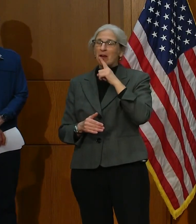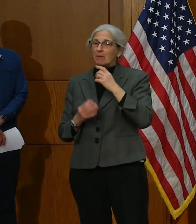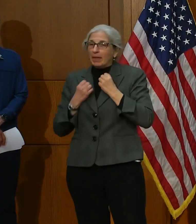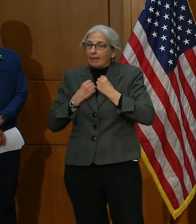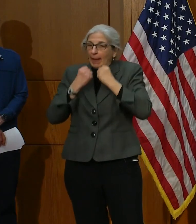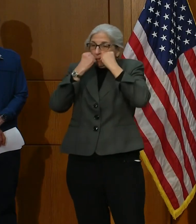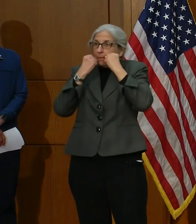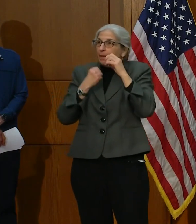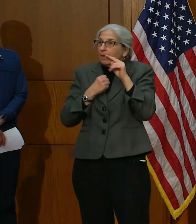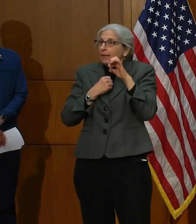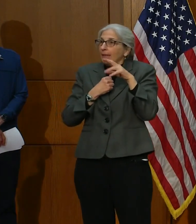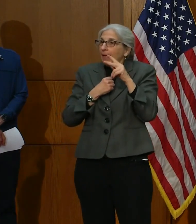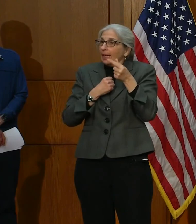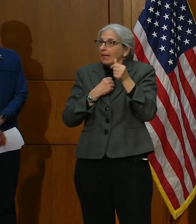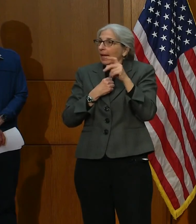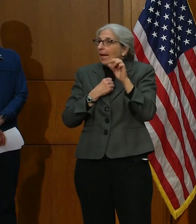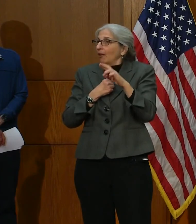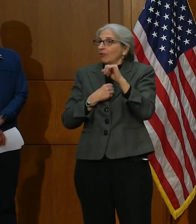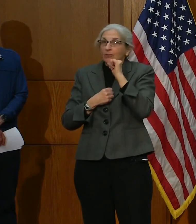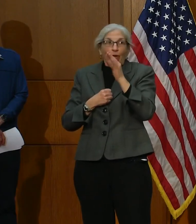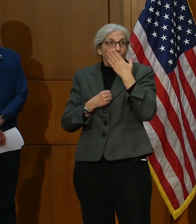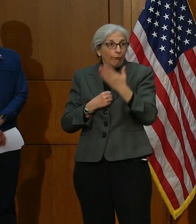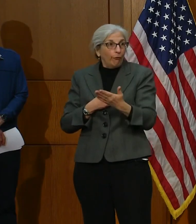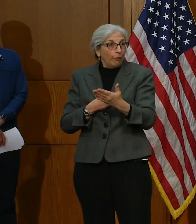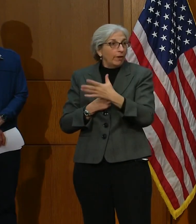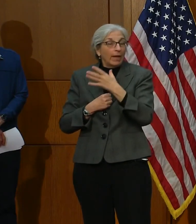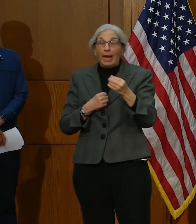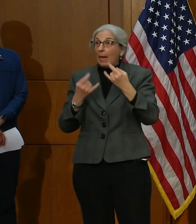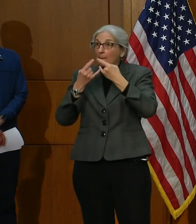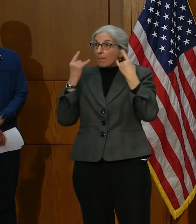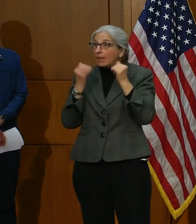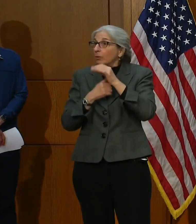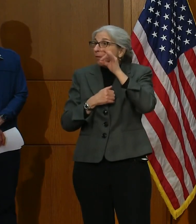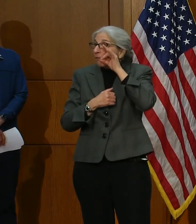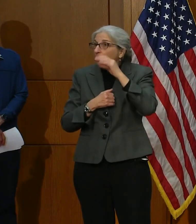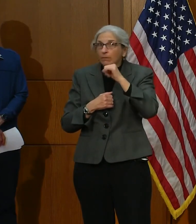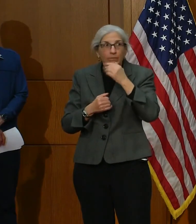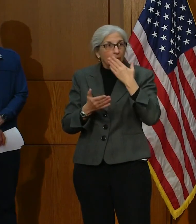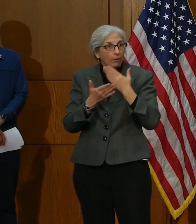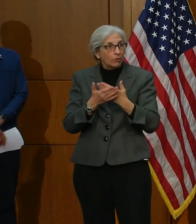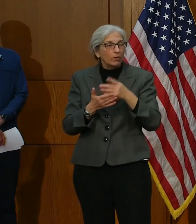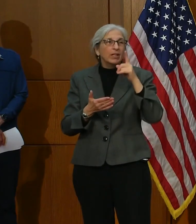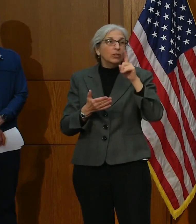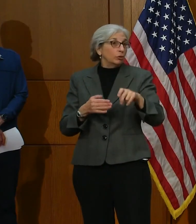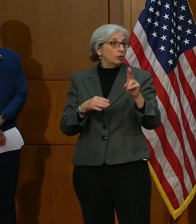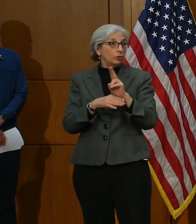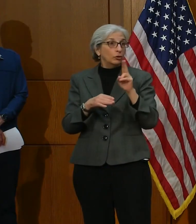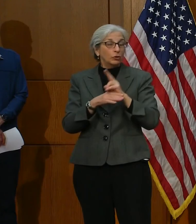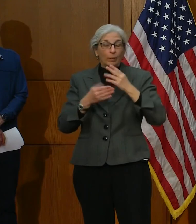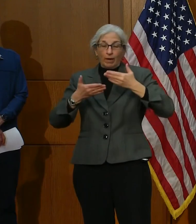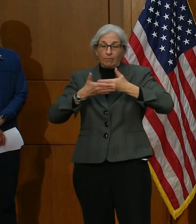TOWARDS IT AND HELP PEOPLE RECOGNIZE THAT YOU KNOW, SINGLE LAYER NECK. GAITER IS AN IDEAL AND MASKS WITH A FUNNEL IS AN